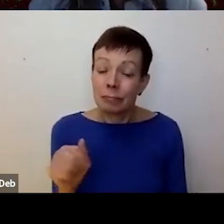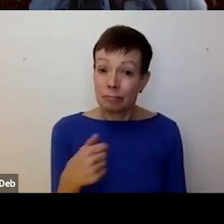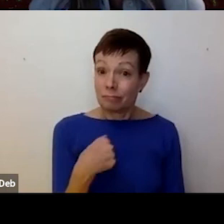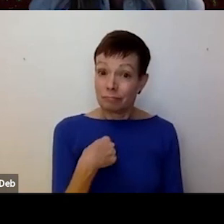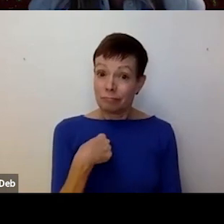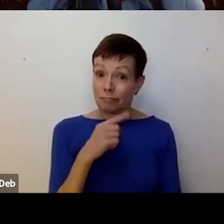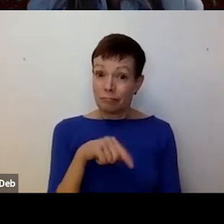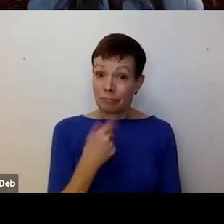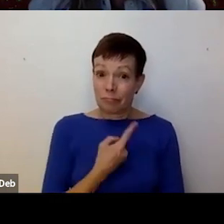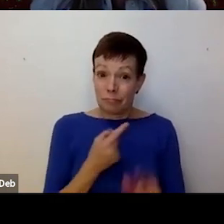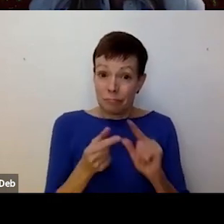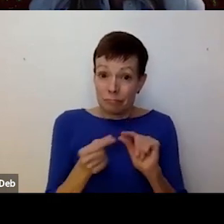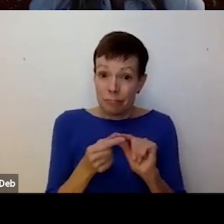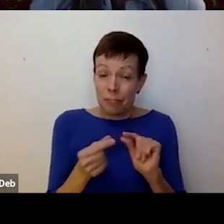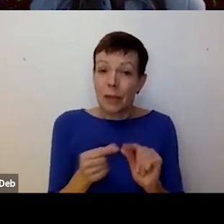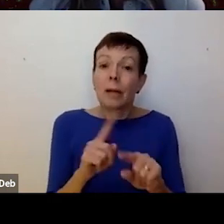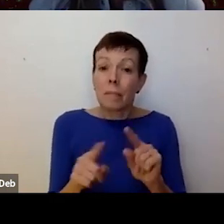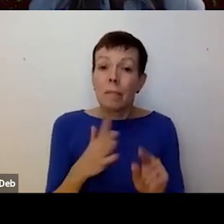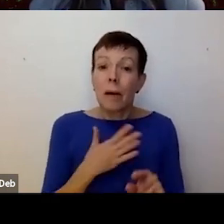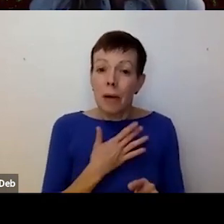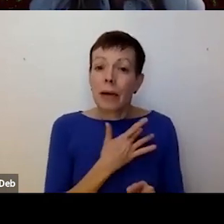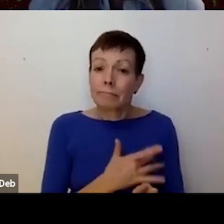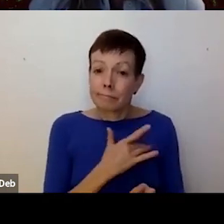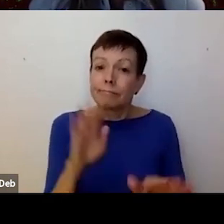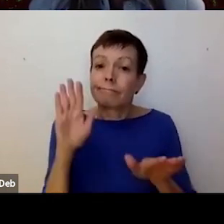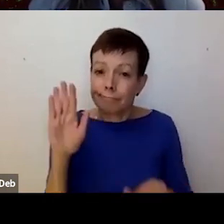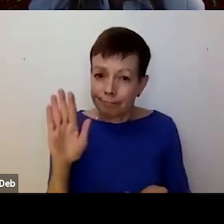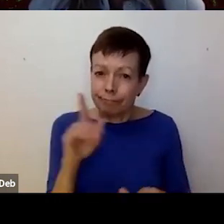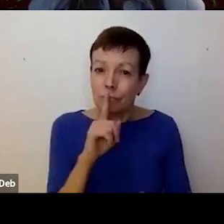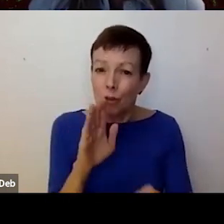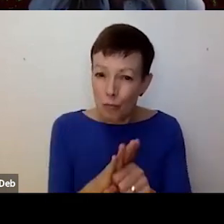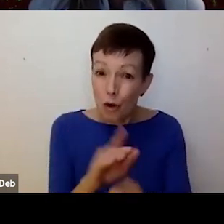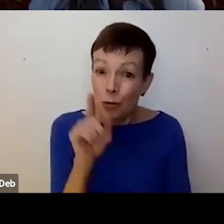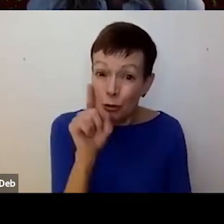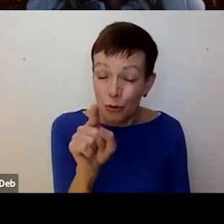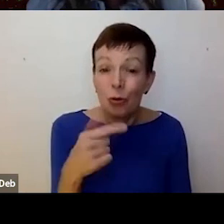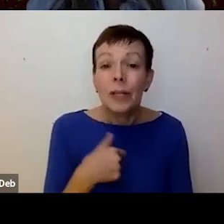you know my my commitment to you will be to raise this conversation with my other funder colleagues